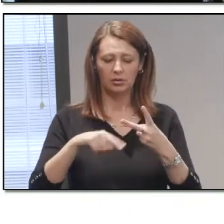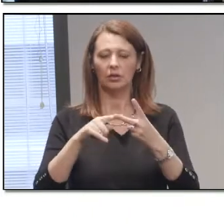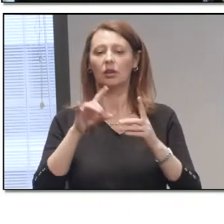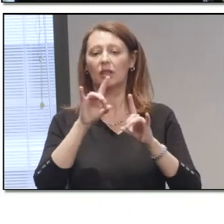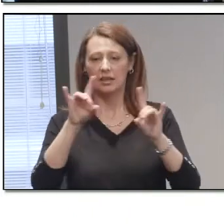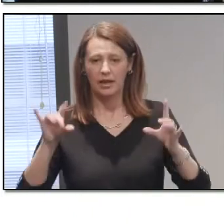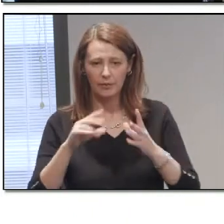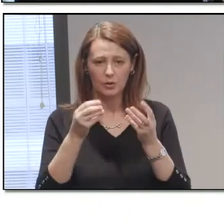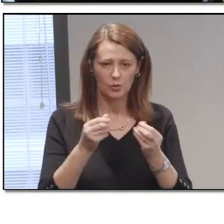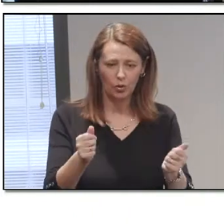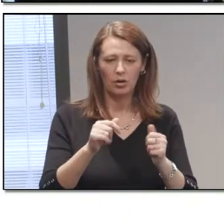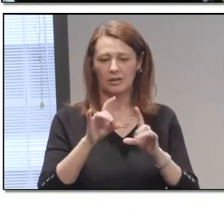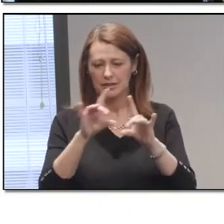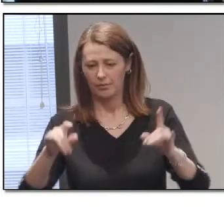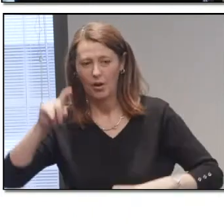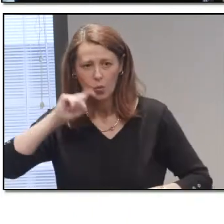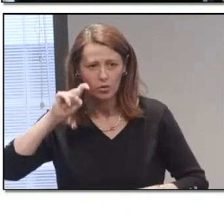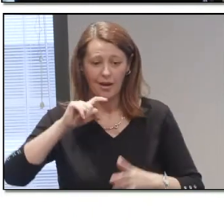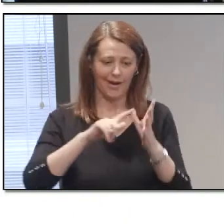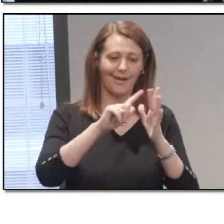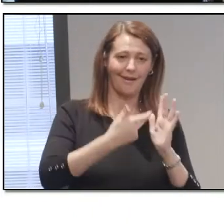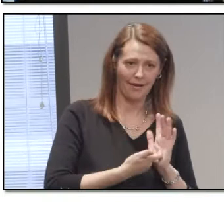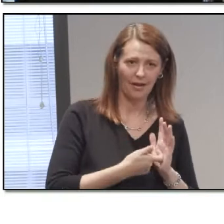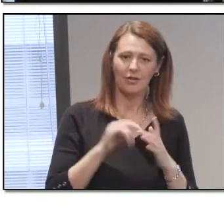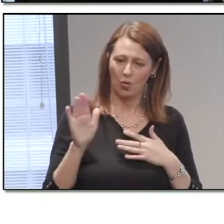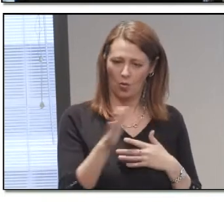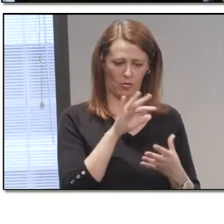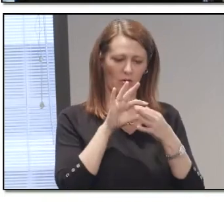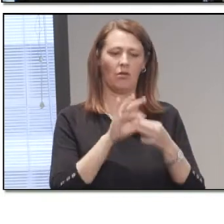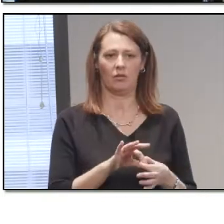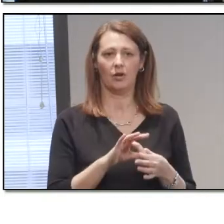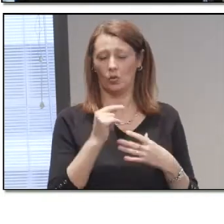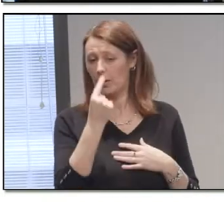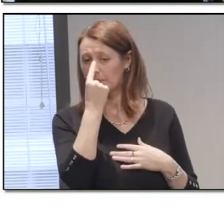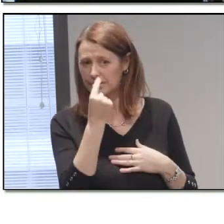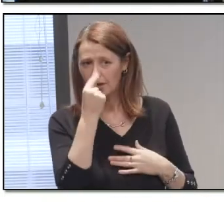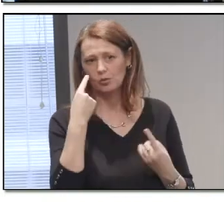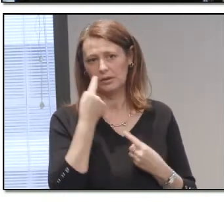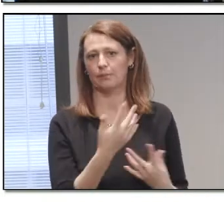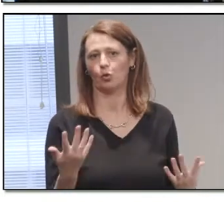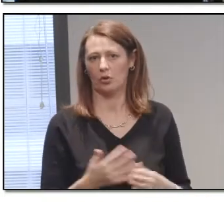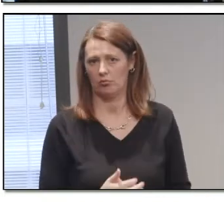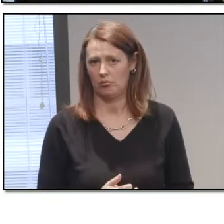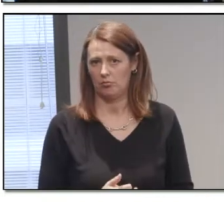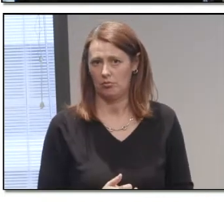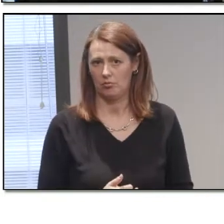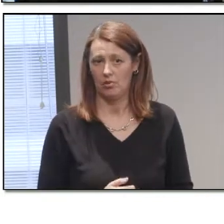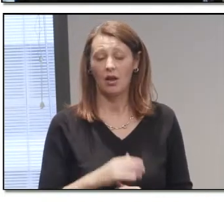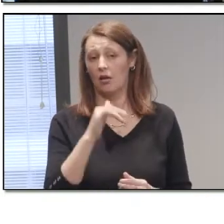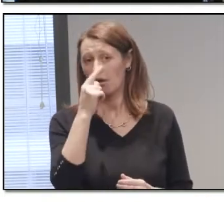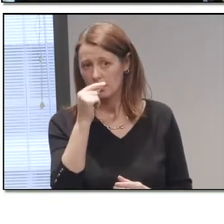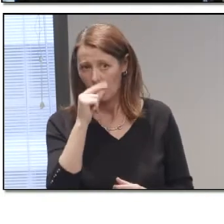contaminated water, and air are all sources of potential exposure that may generate some health